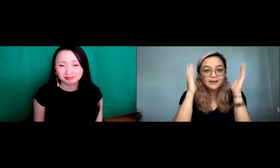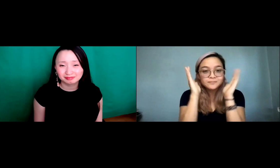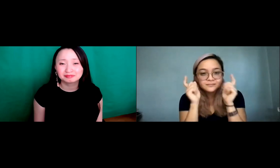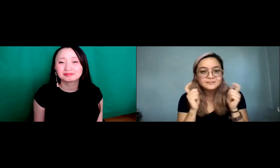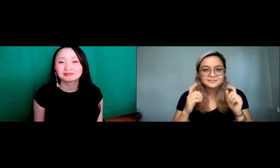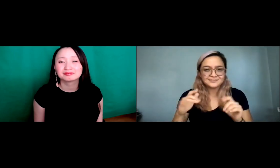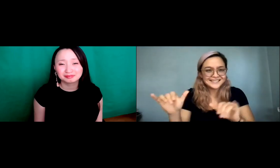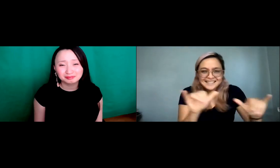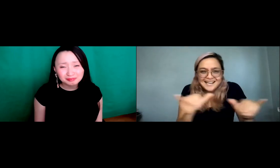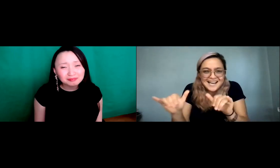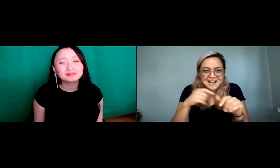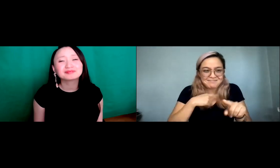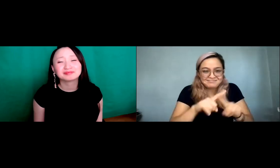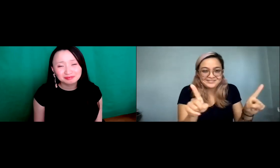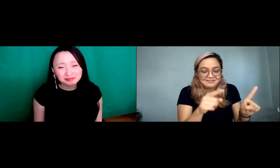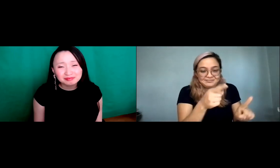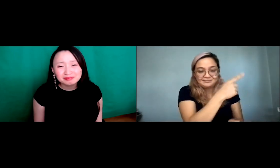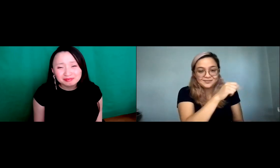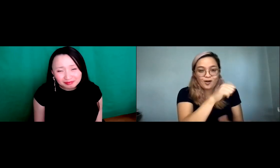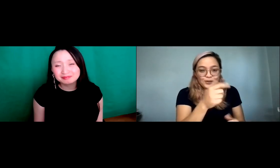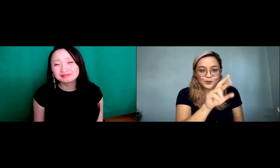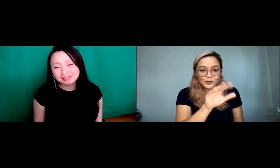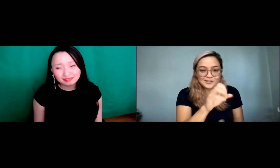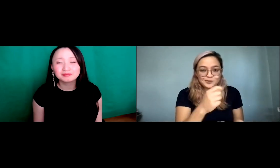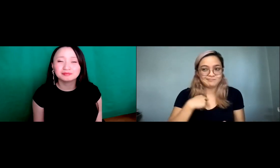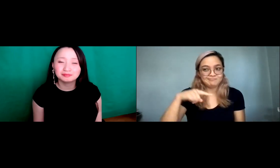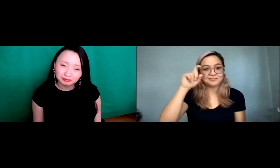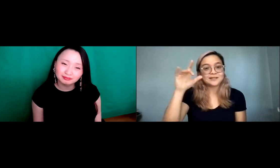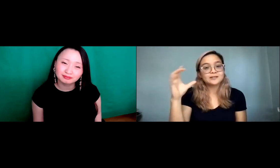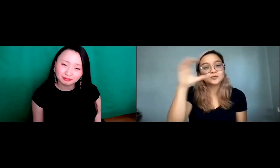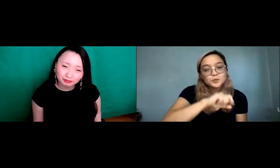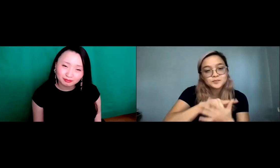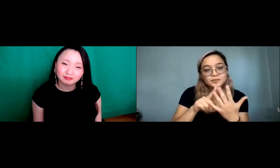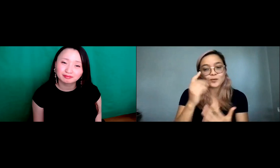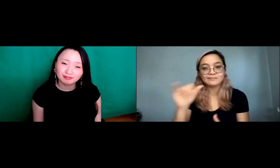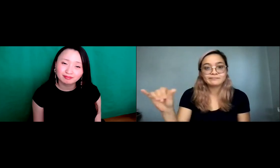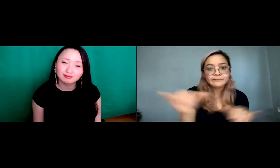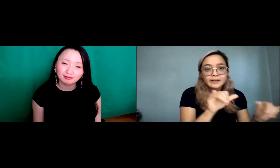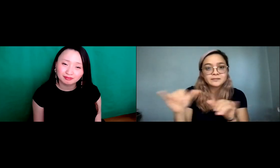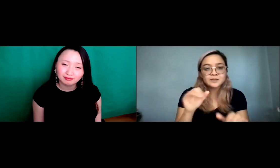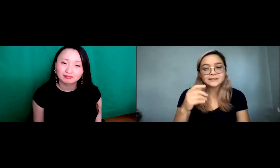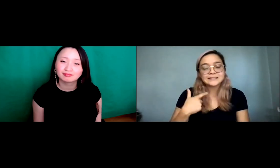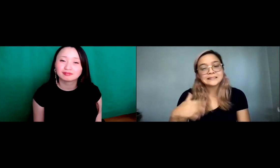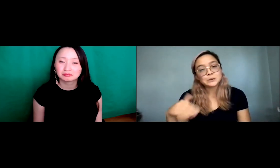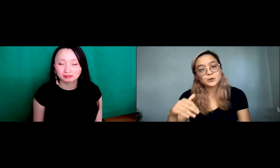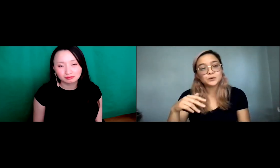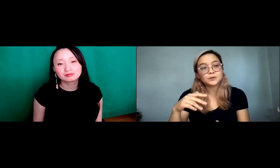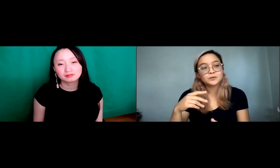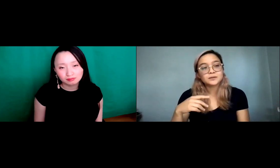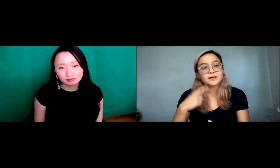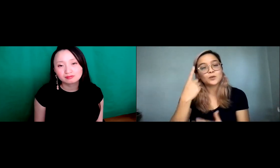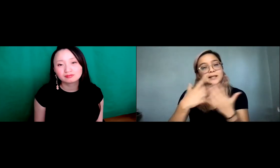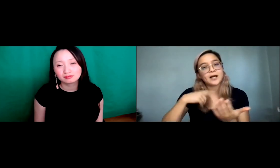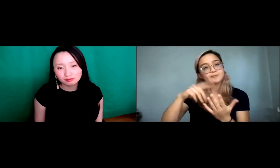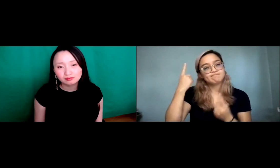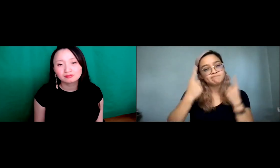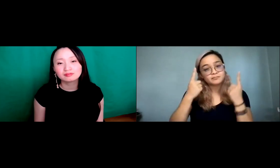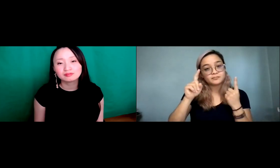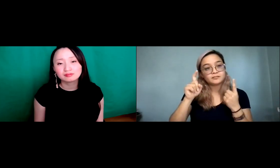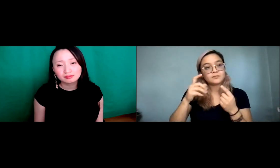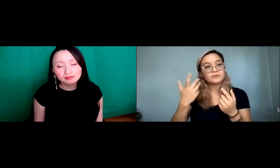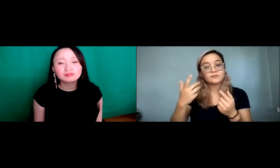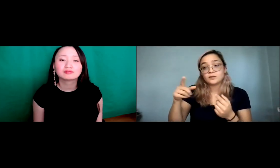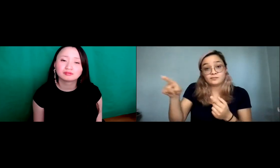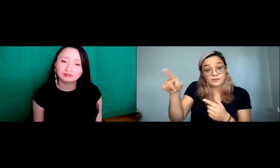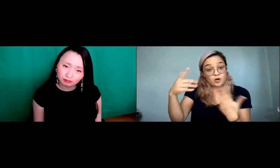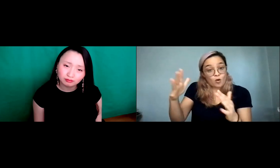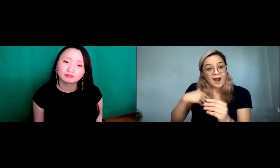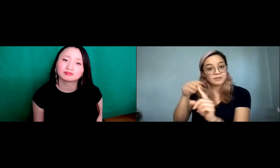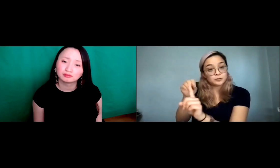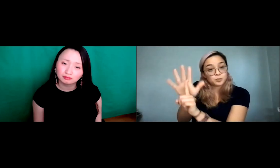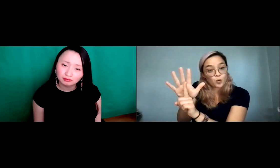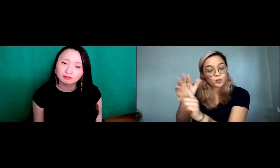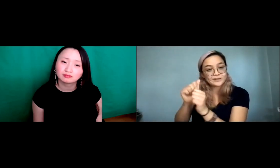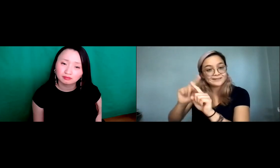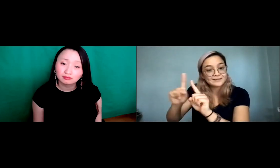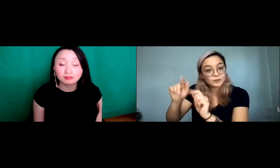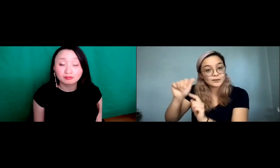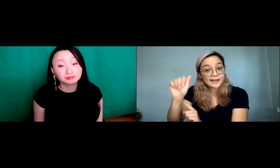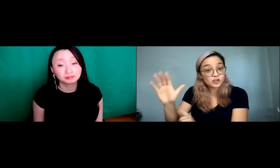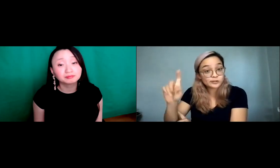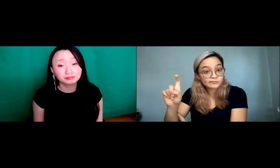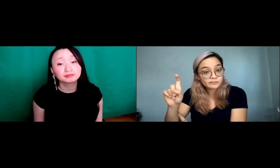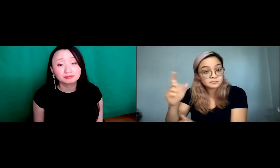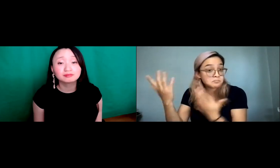They are all different. They come in different shapes, different sizes, different colors.